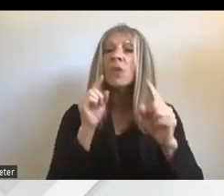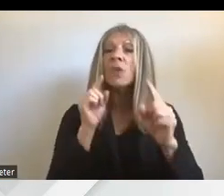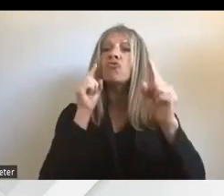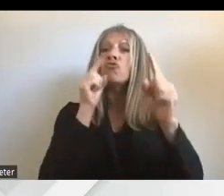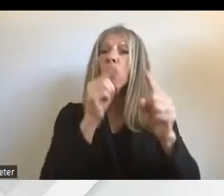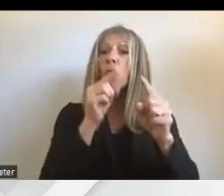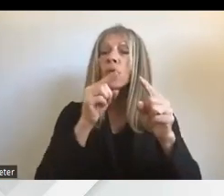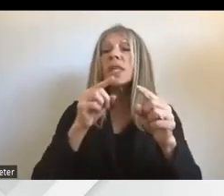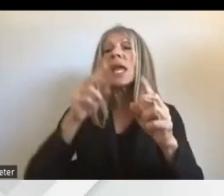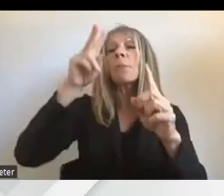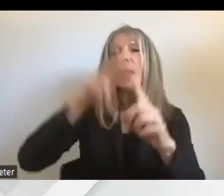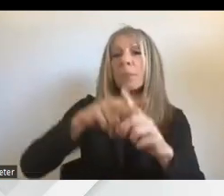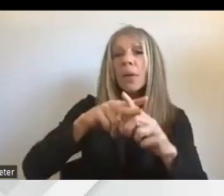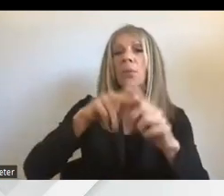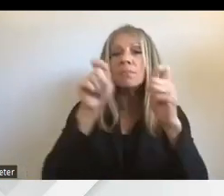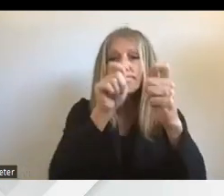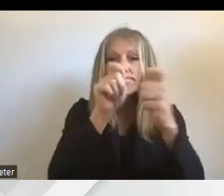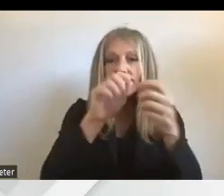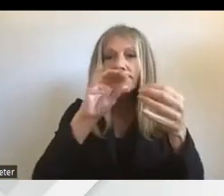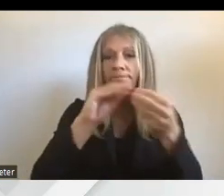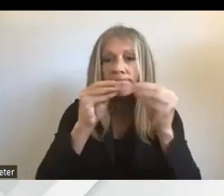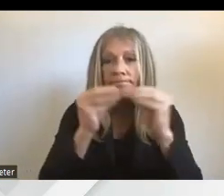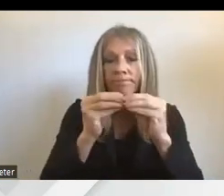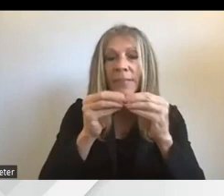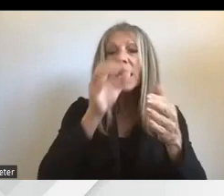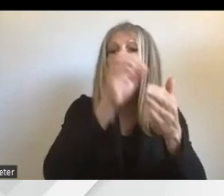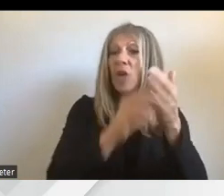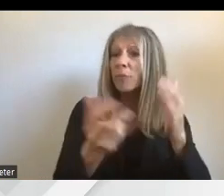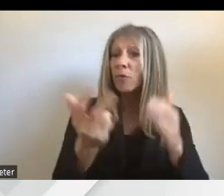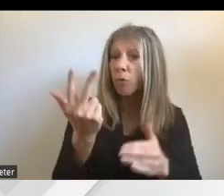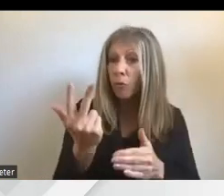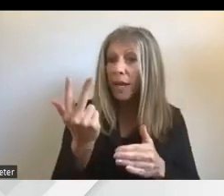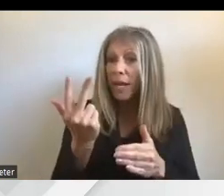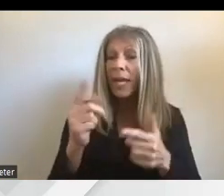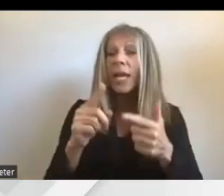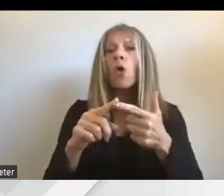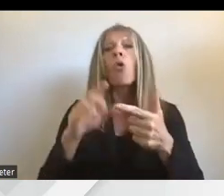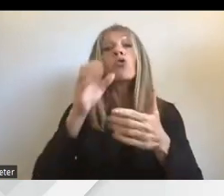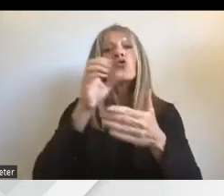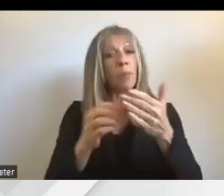applicable technical specifications in either chapter 3 or chapter 4.